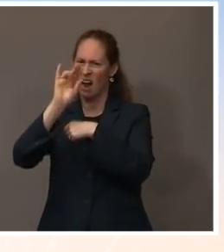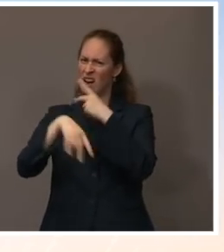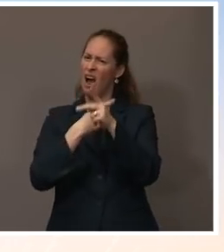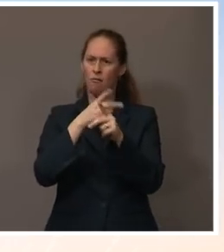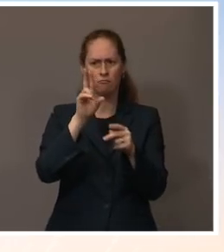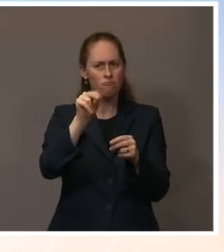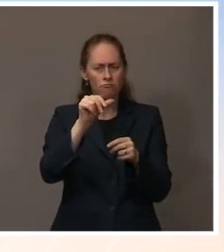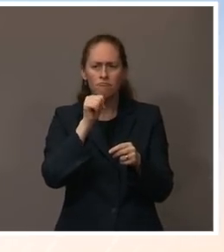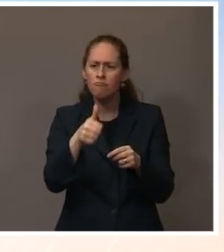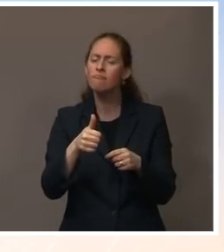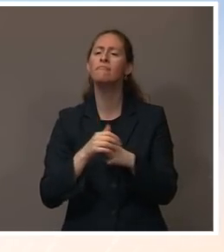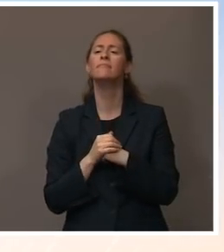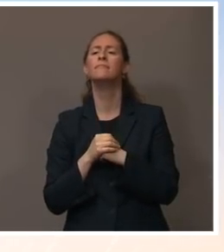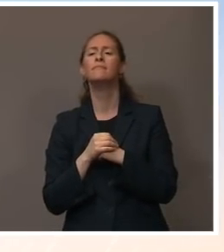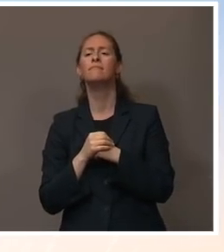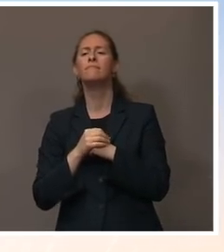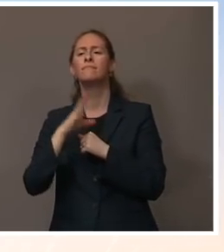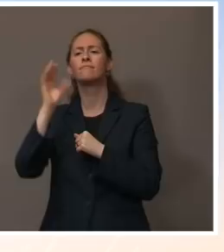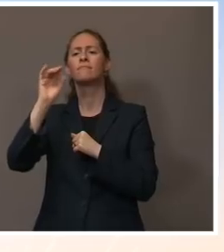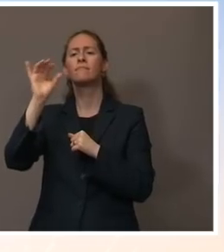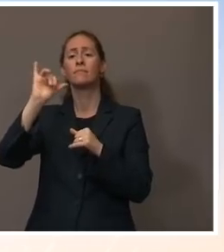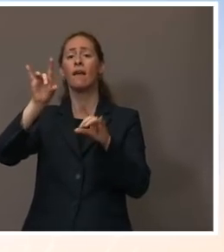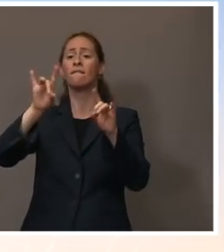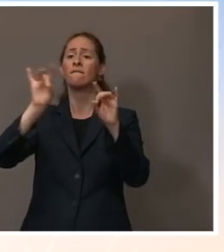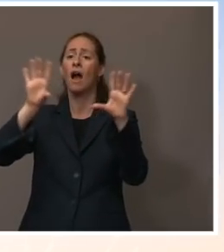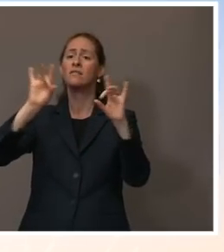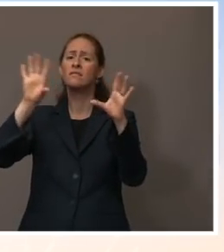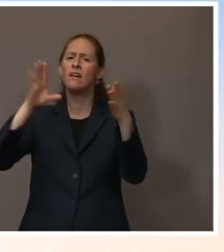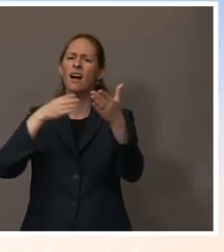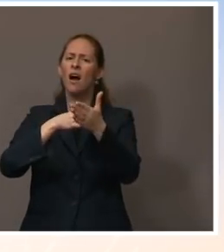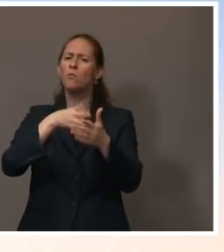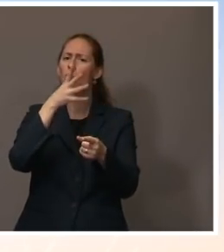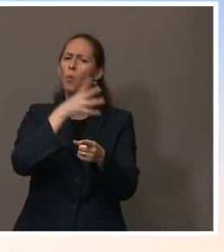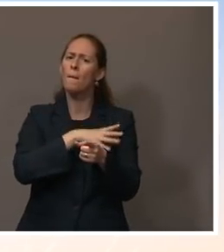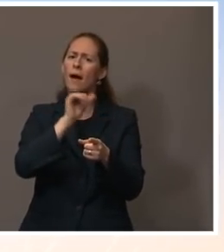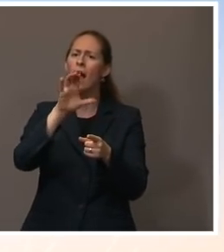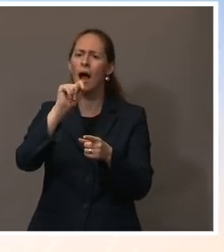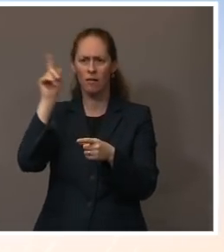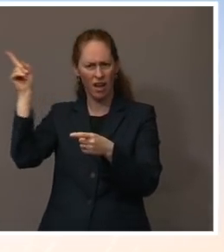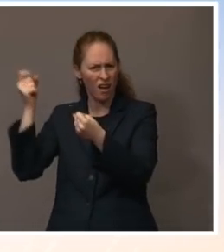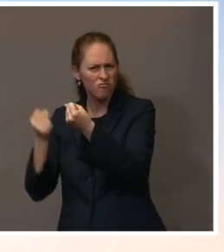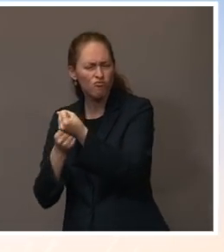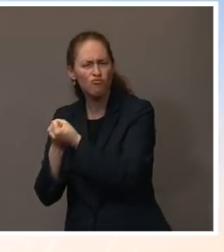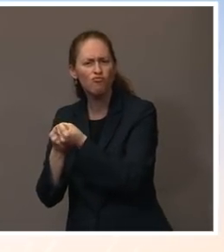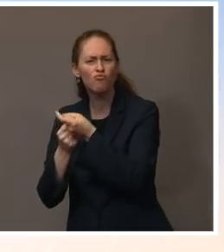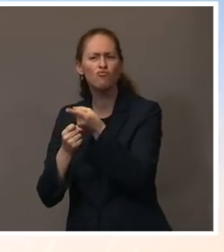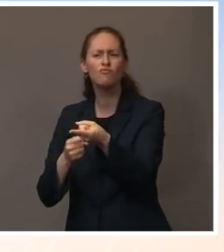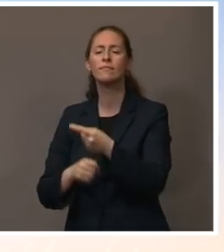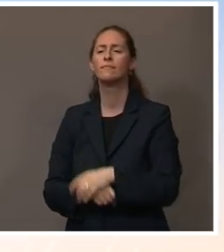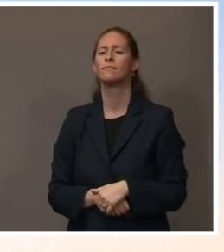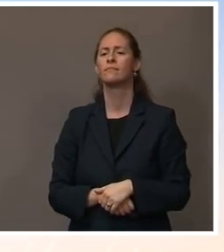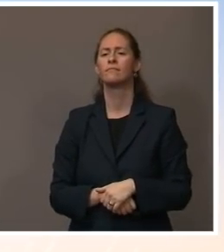for the Violence Against Women Act; and including the support for community policing programs